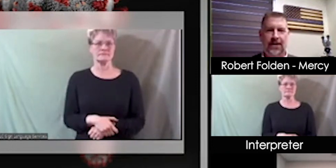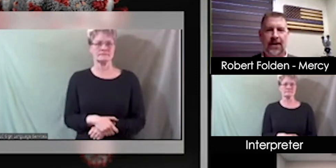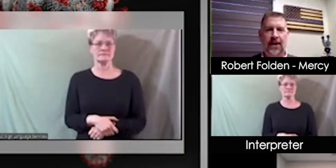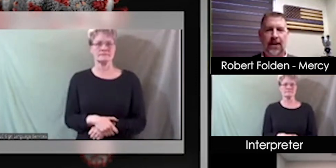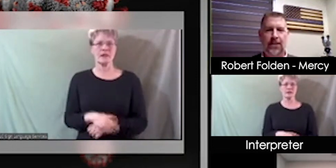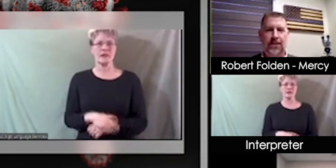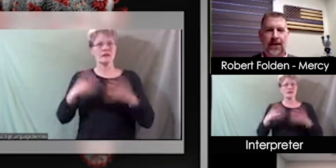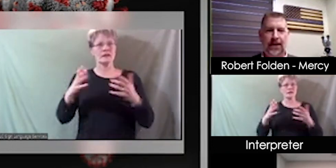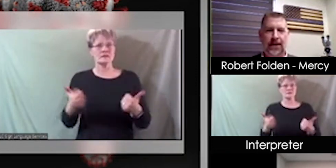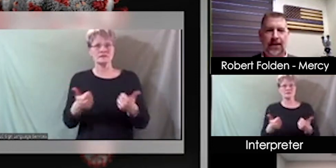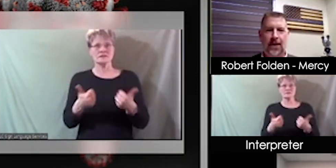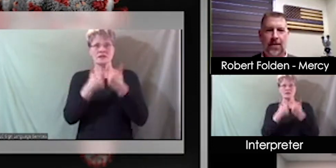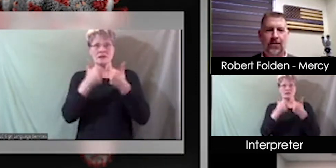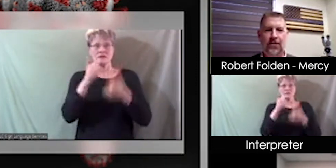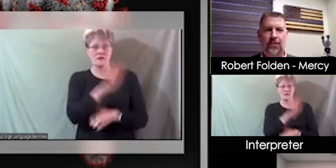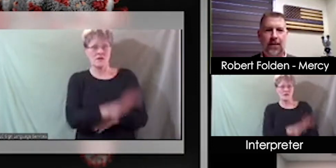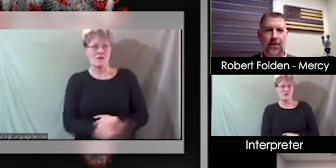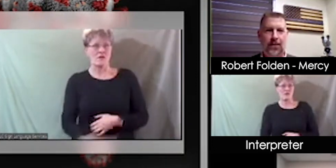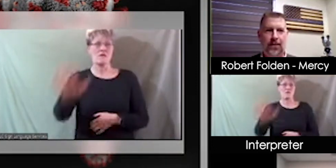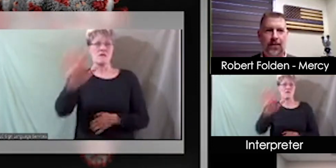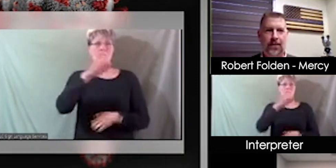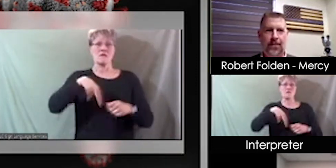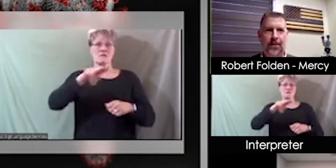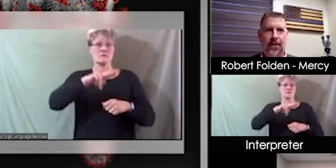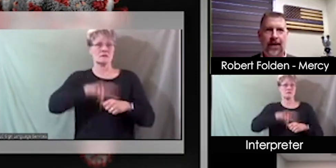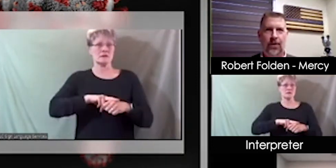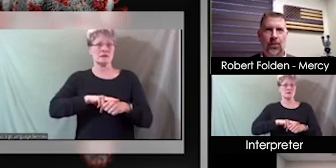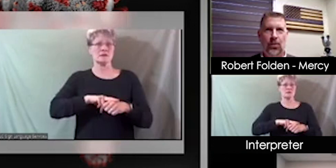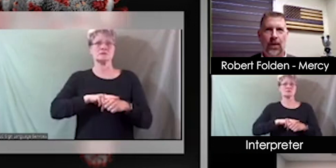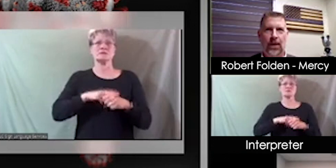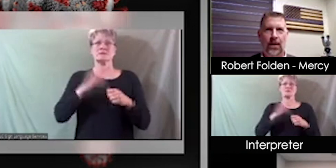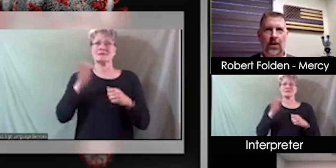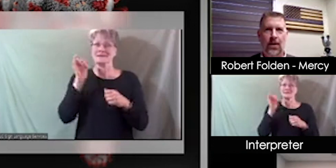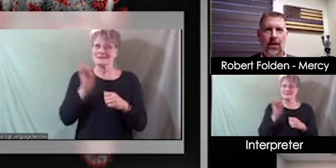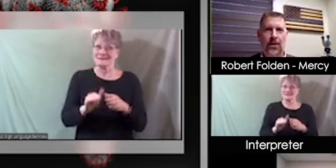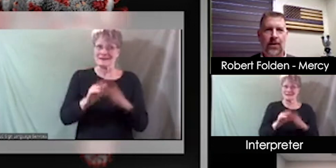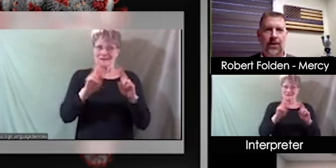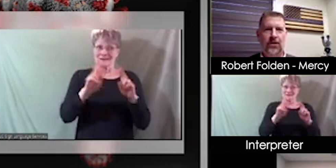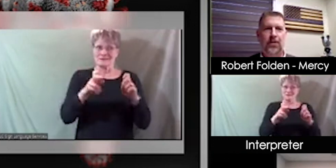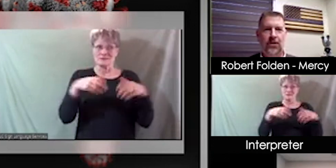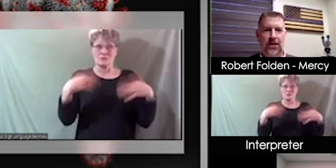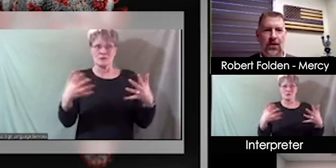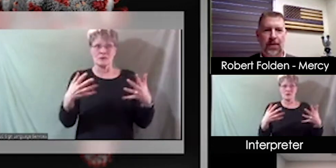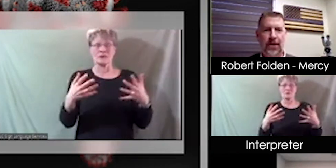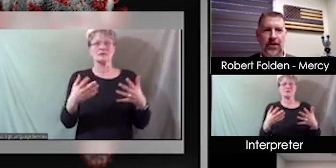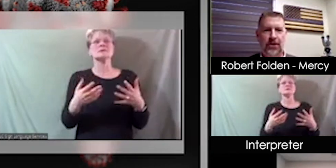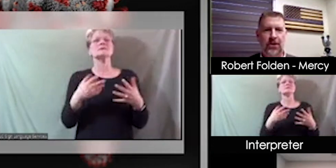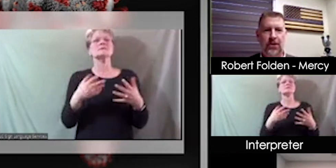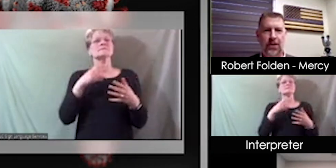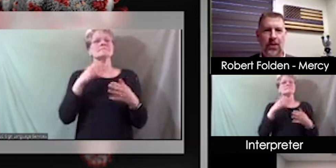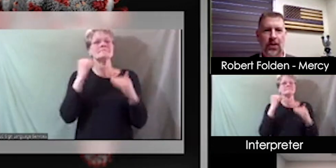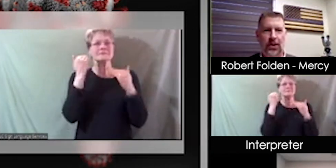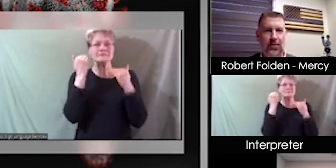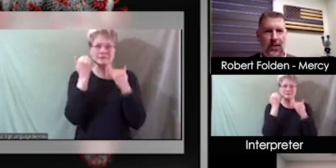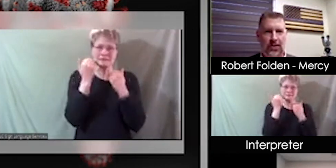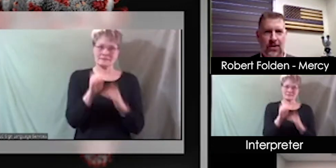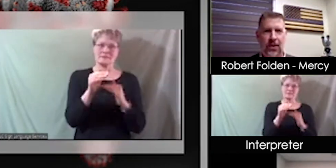that's limiting the amount of people that we are exposing our patients, to that we're exposing